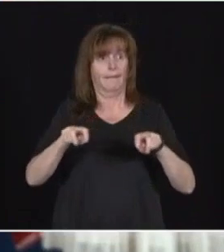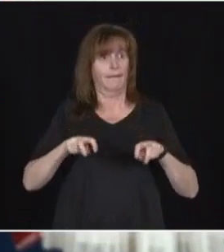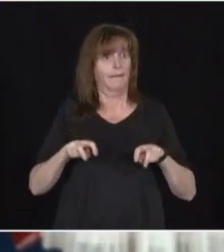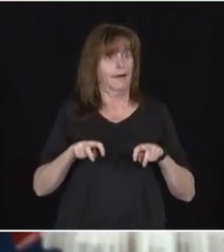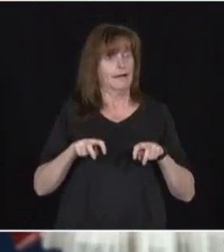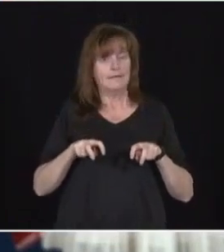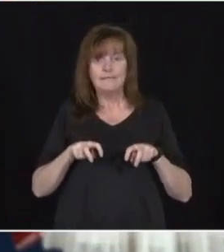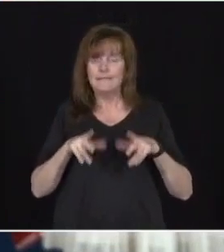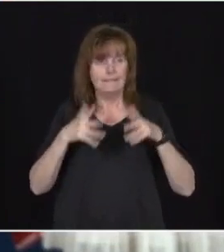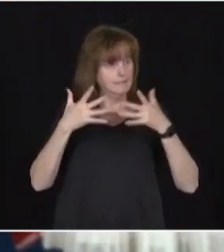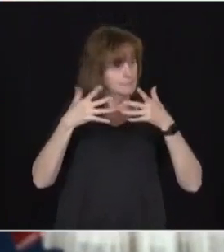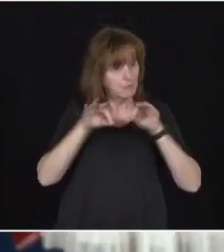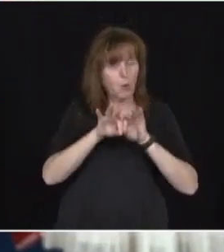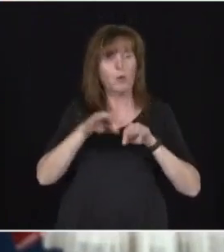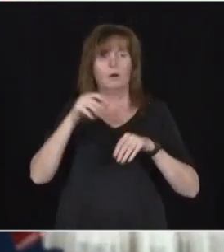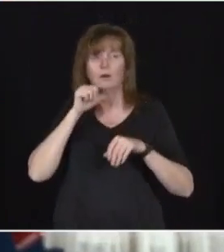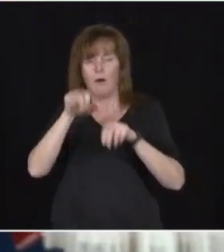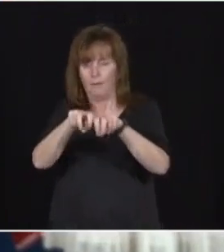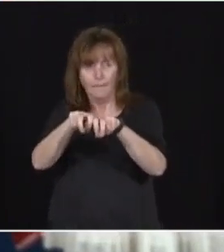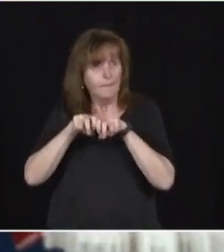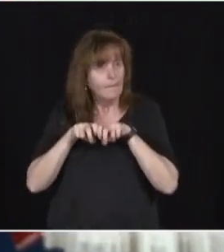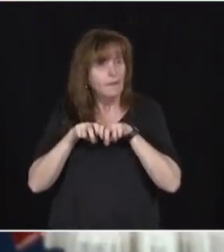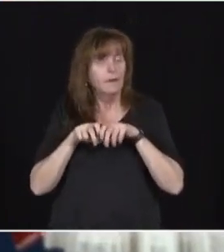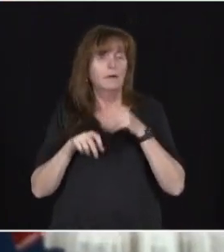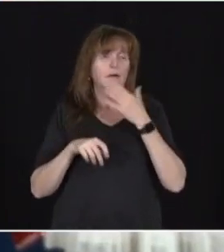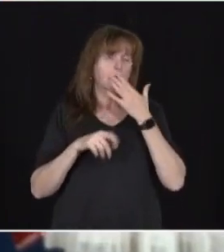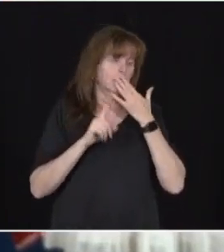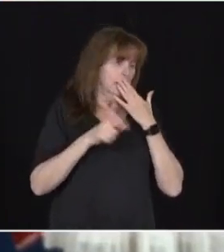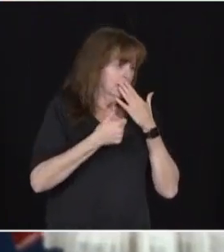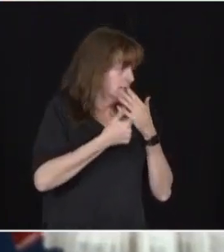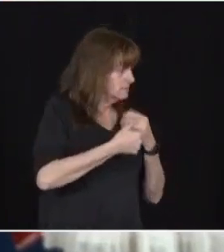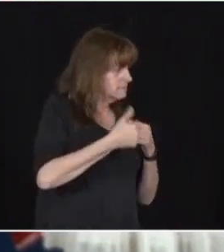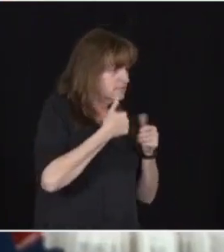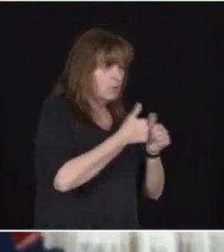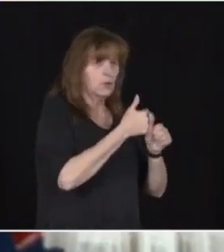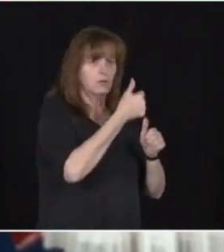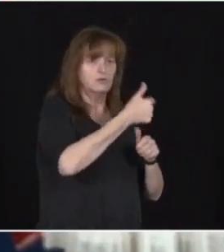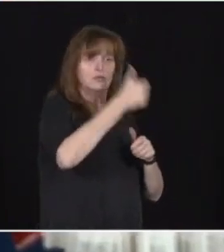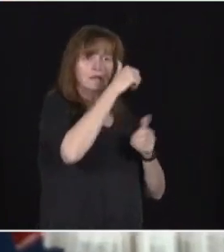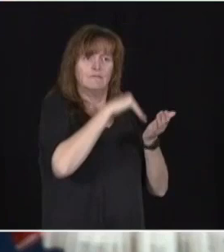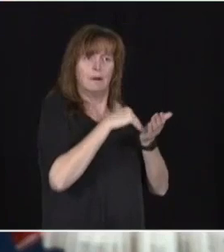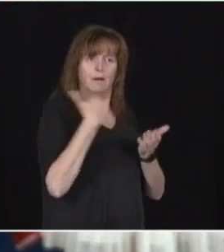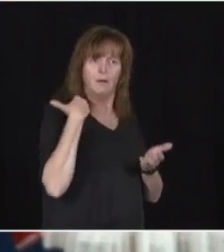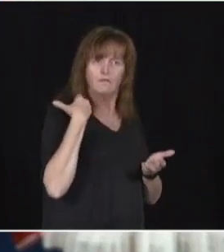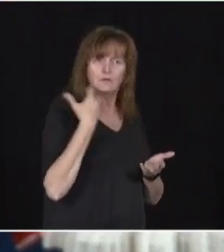includes elements like you suggested. The spacing will be critical and that will be driven by the chief medical officer of health